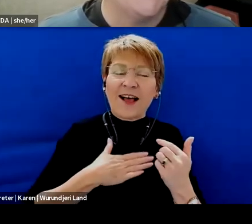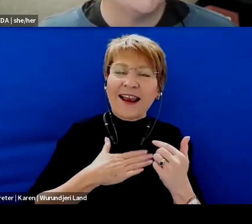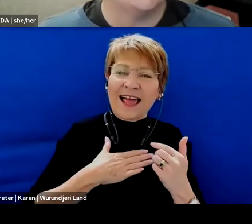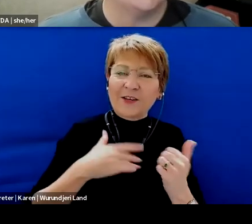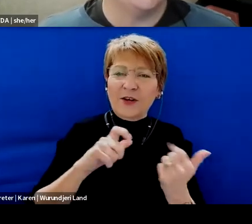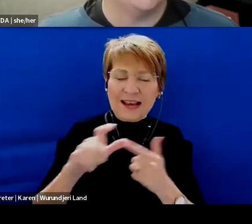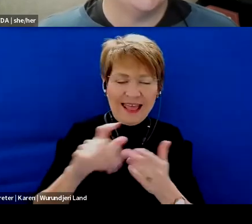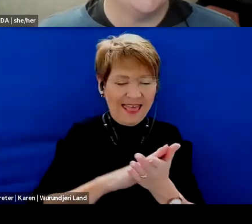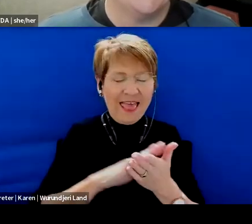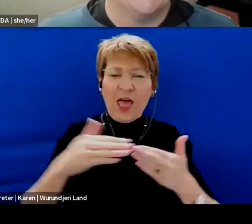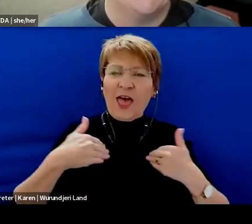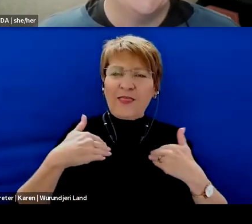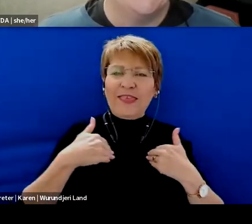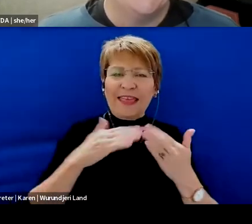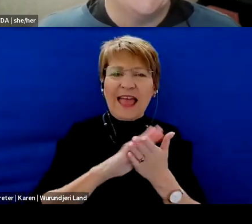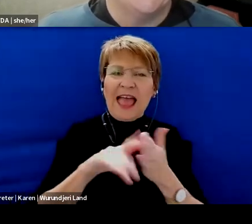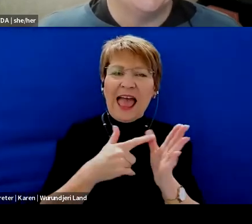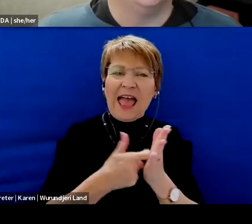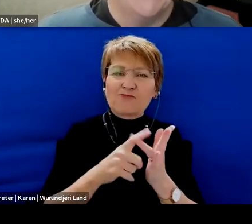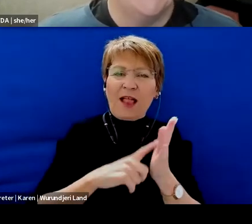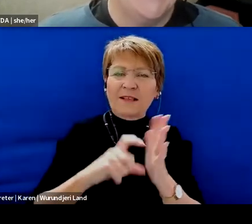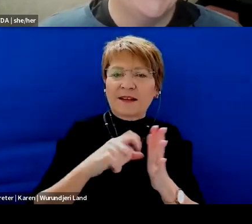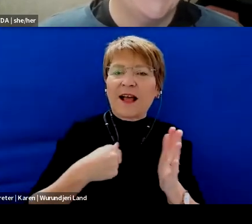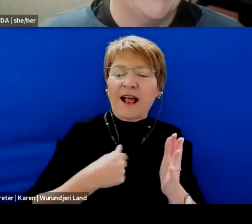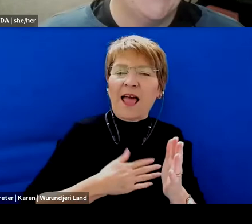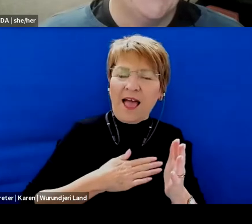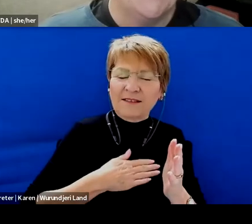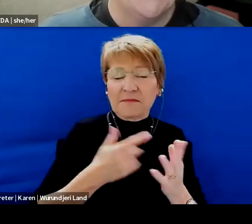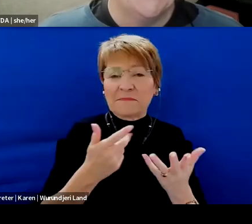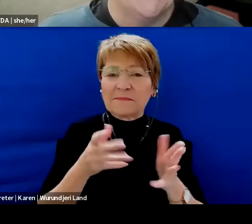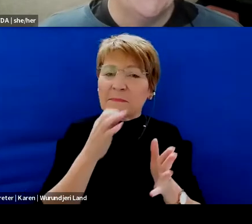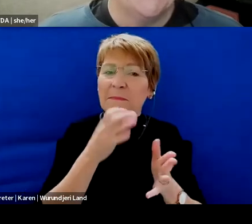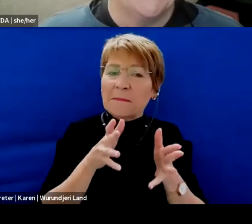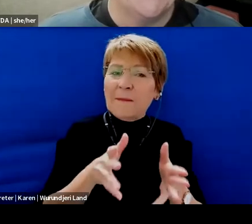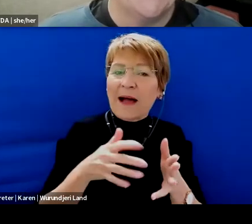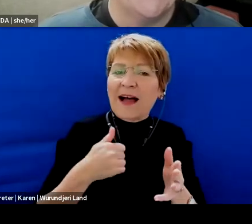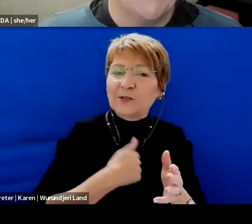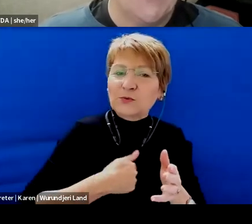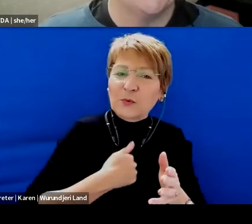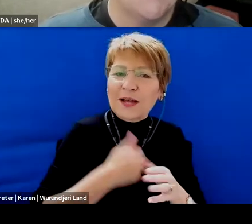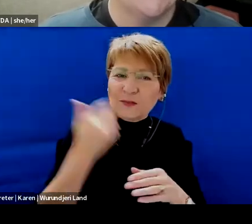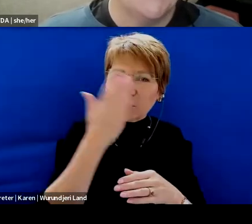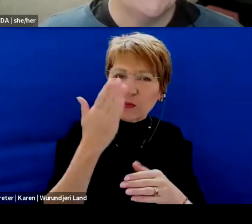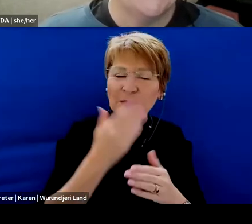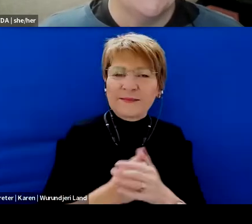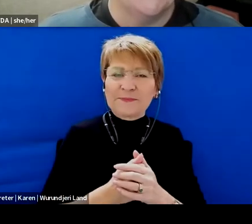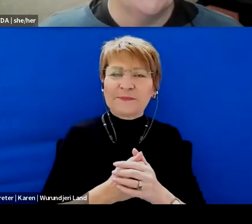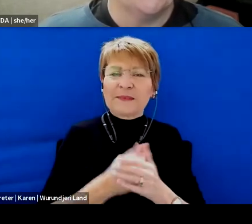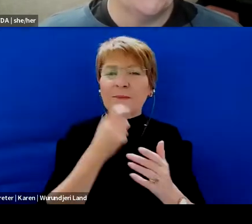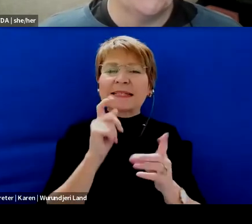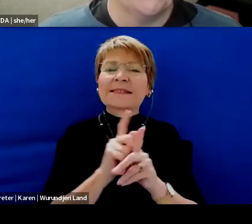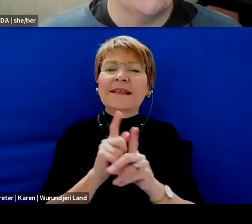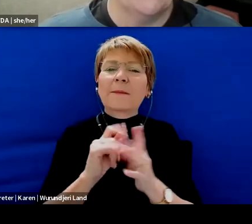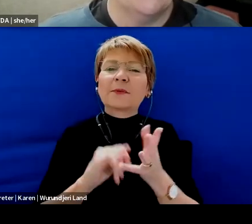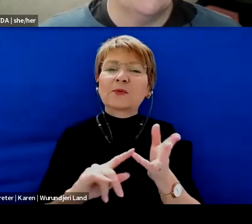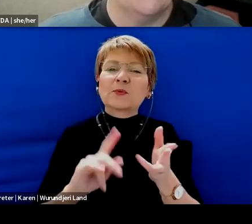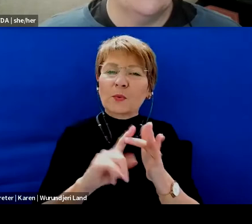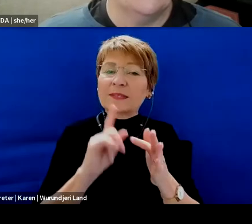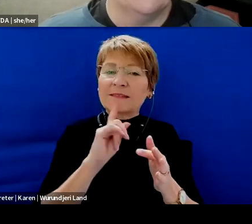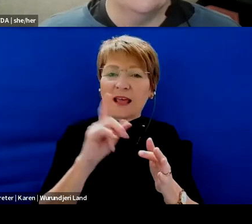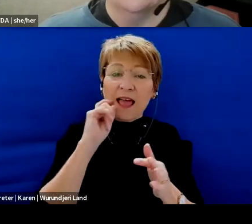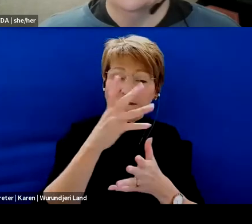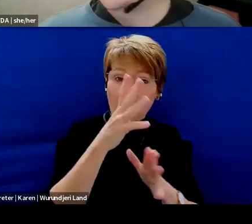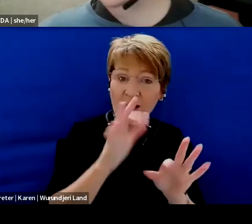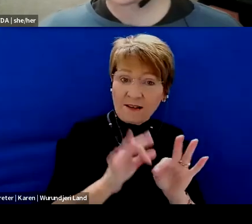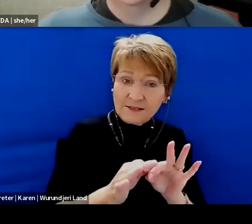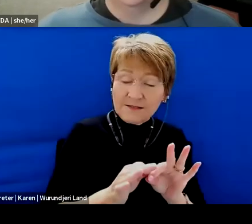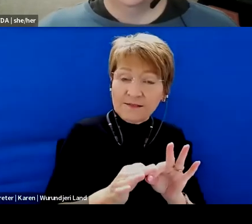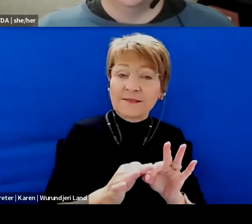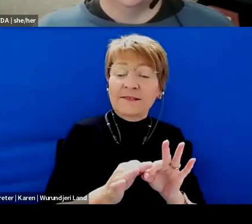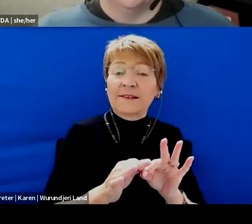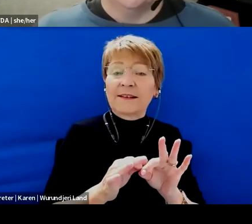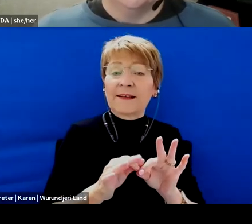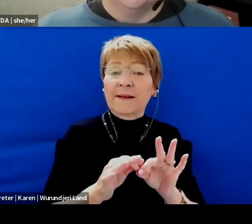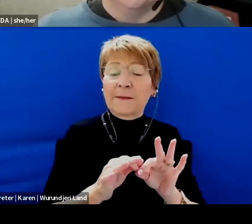Healthy out and I did have a bit of a strange one but yeah. Um, so yeah just to kind of really reiterate what Sue said, we'll have it also interpret all.